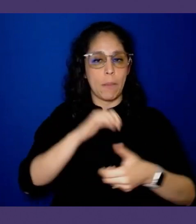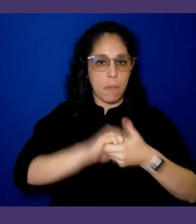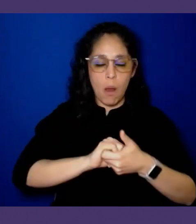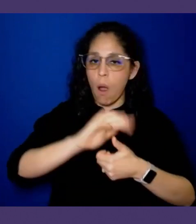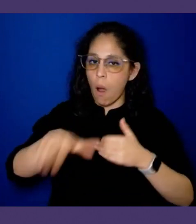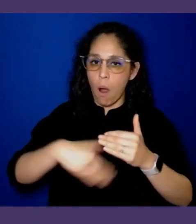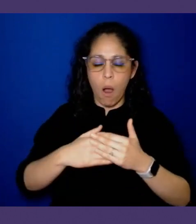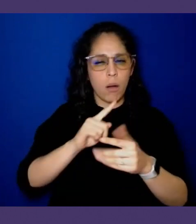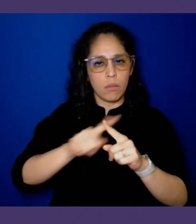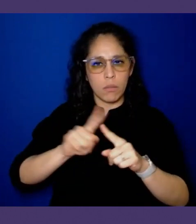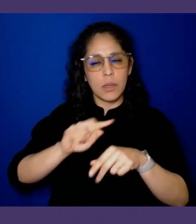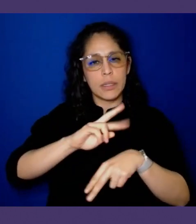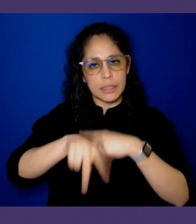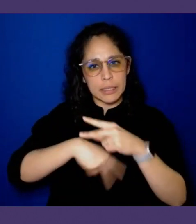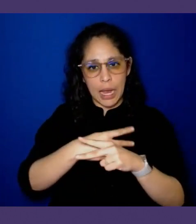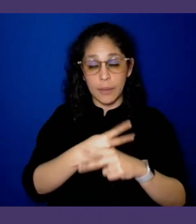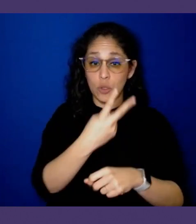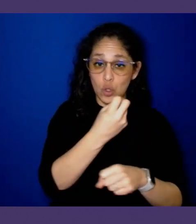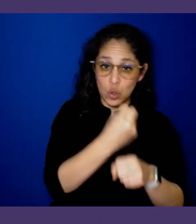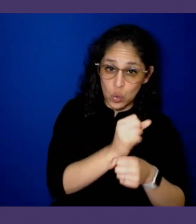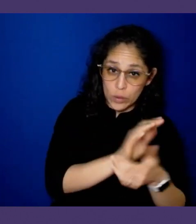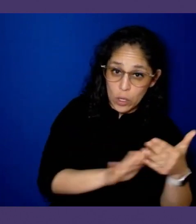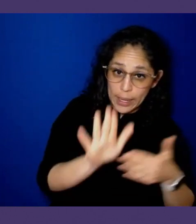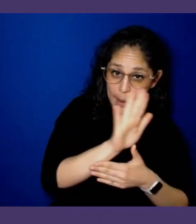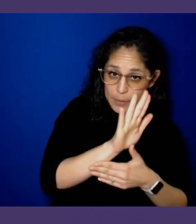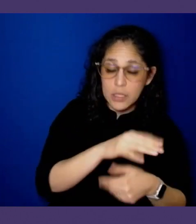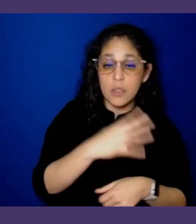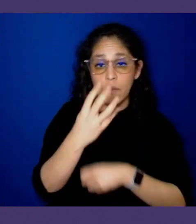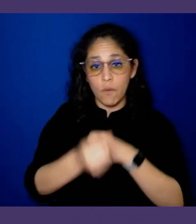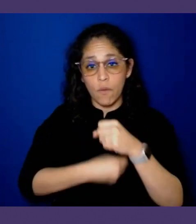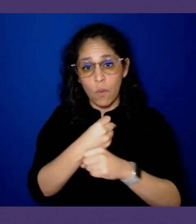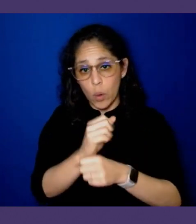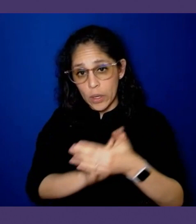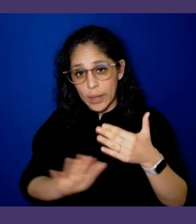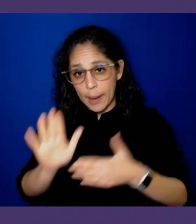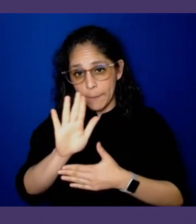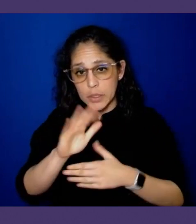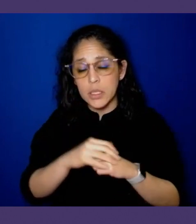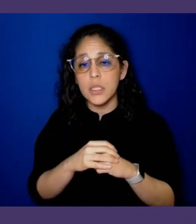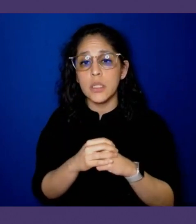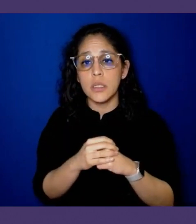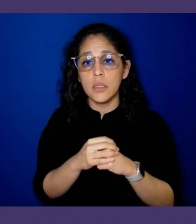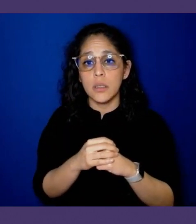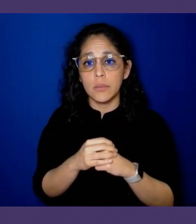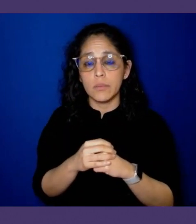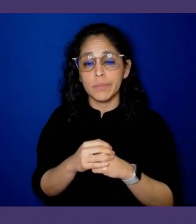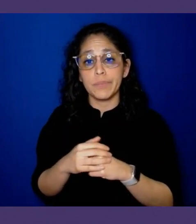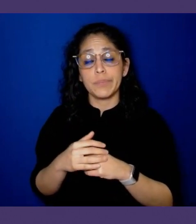I mentioned two year campuses, four-year campuses, certainly predominantly white institutions,